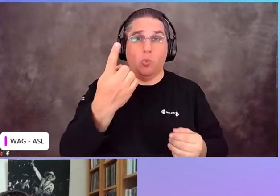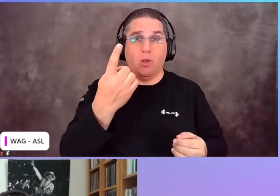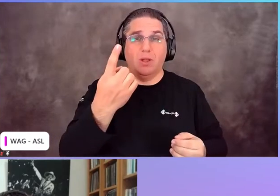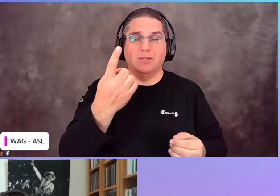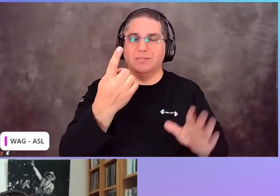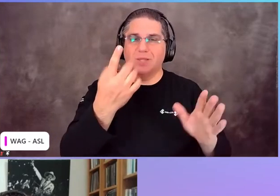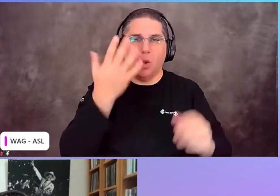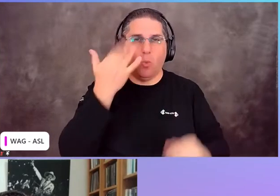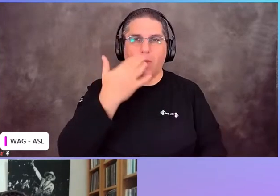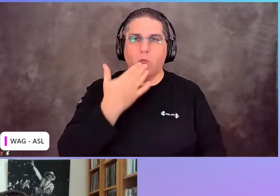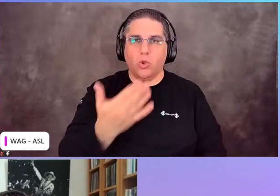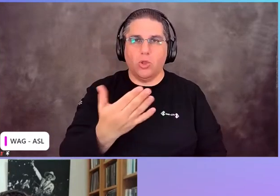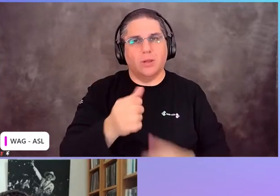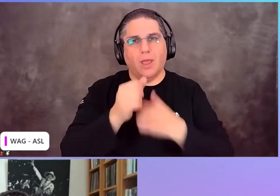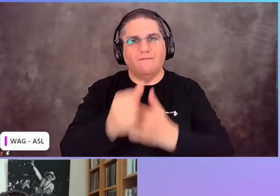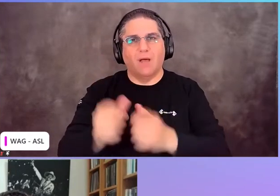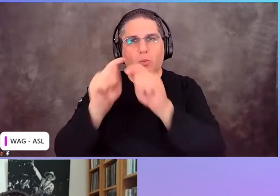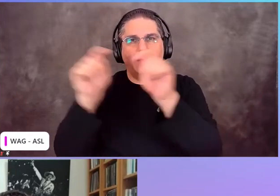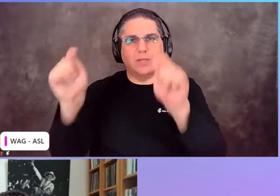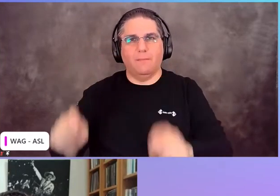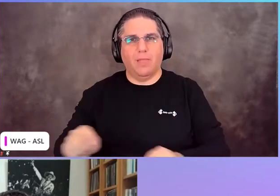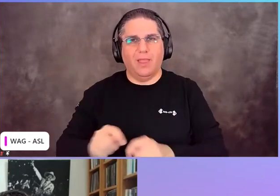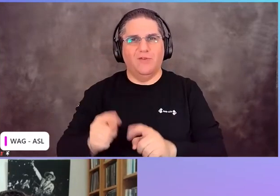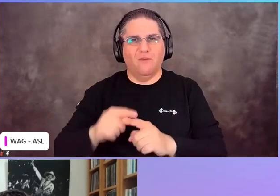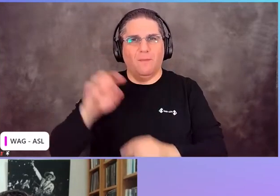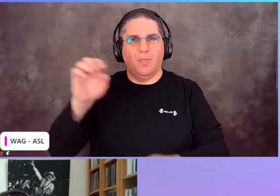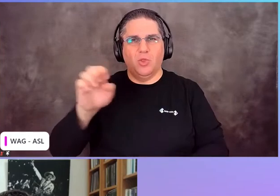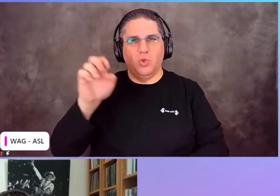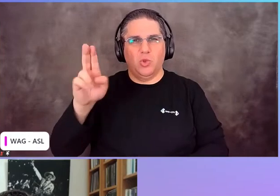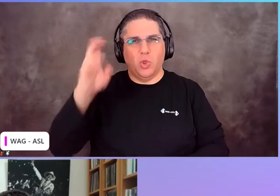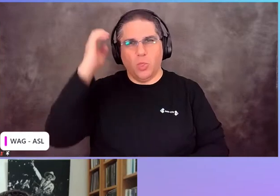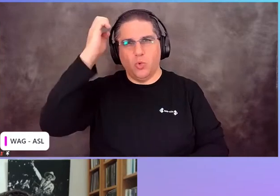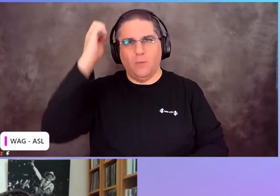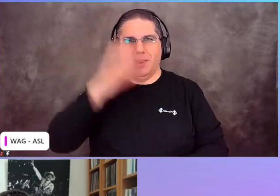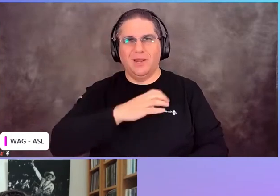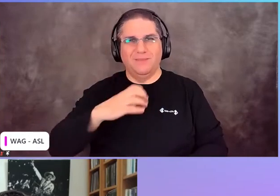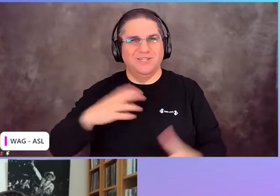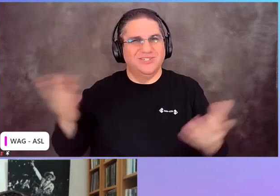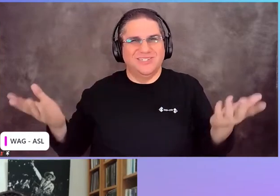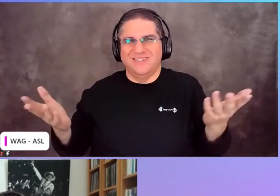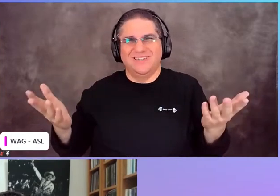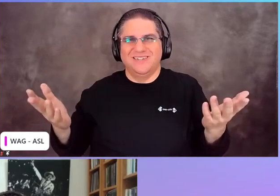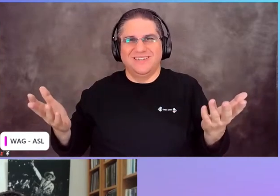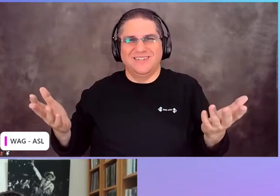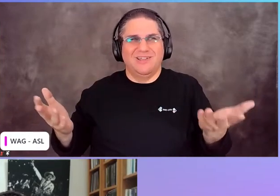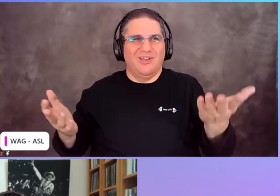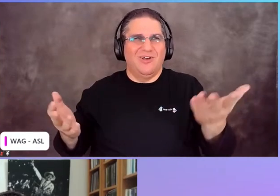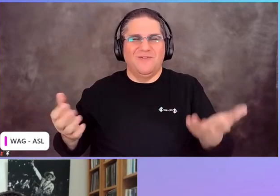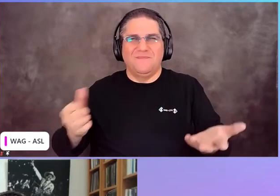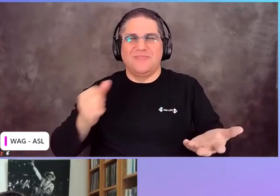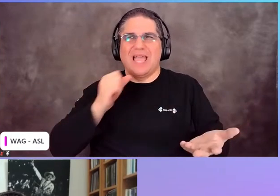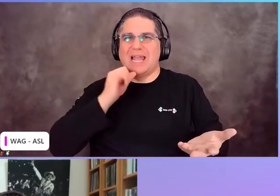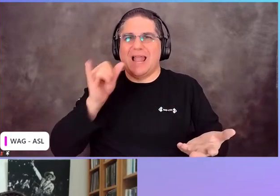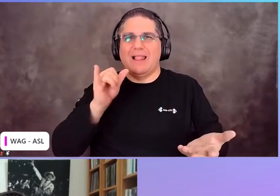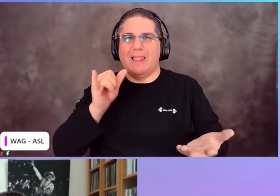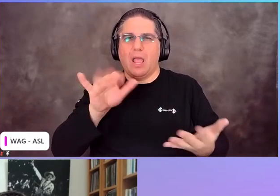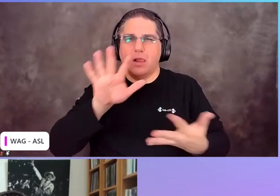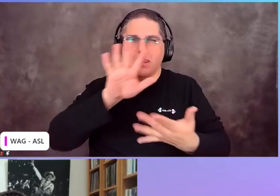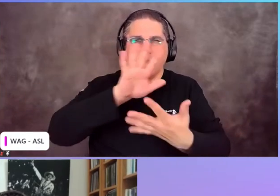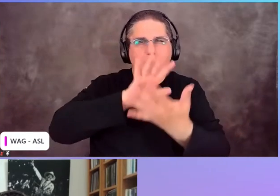good so I'm happy to follow up and provide examples to you. Those that are good, they just simply are following the